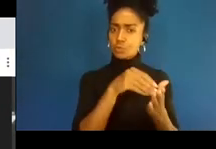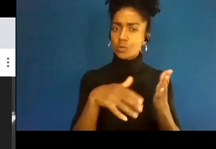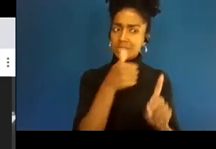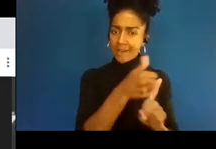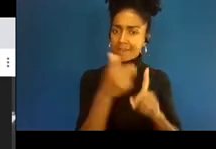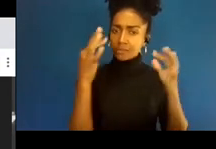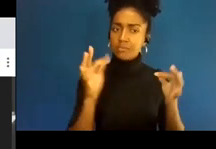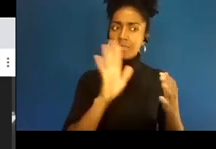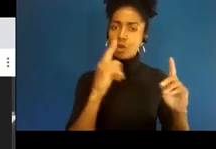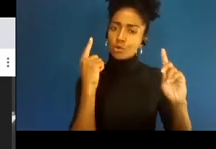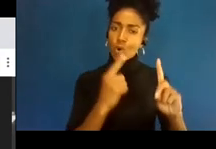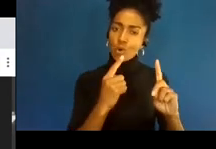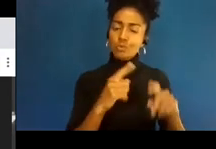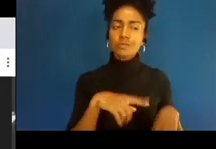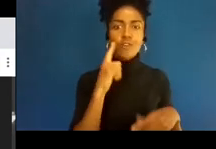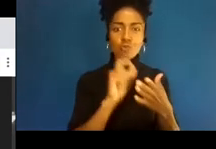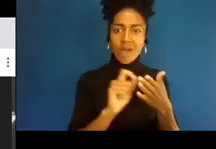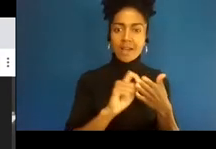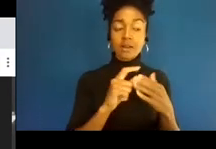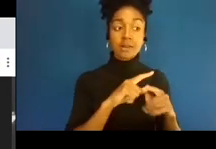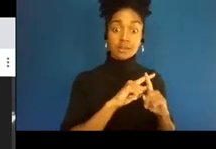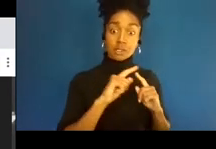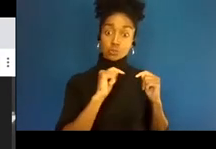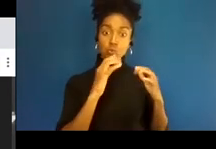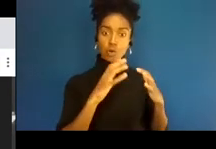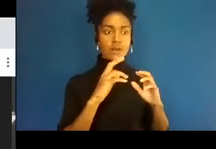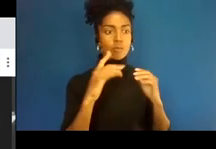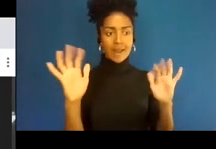"and tutors will be informed and educated to work with them on those goals."